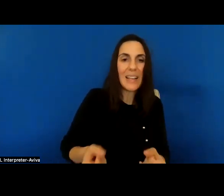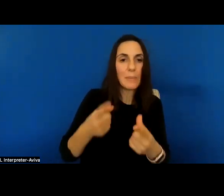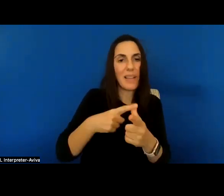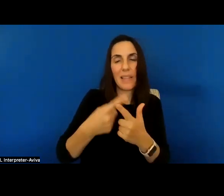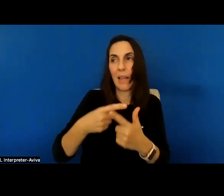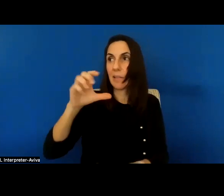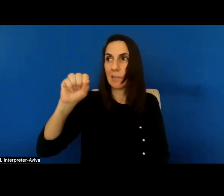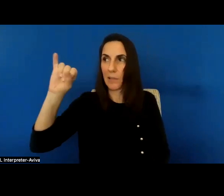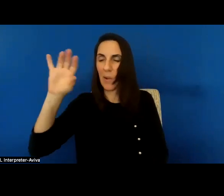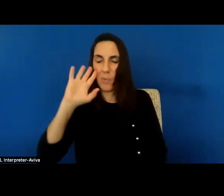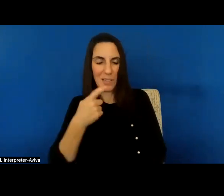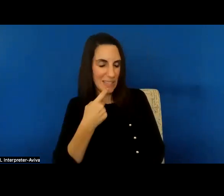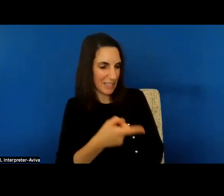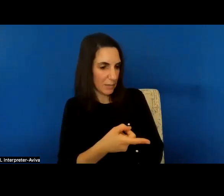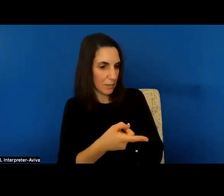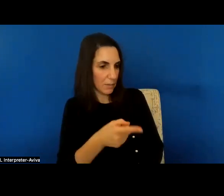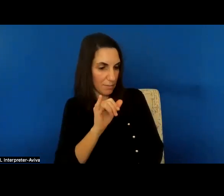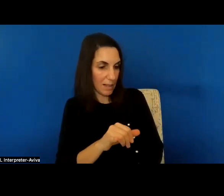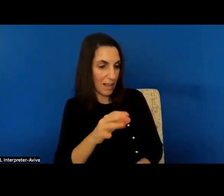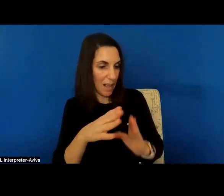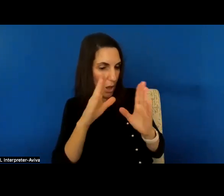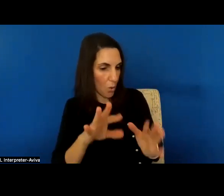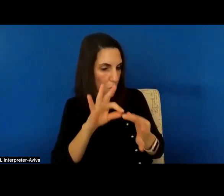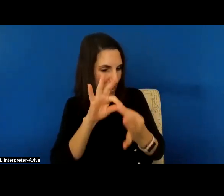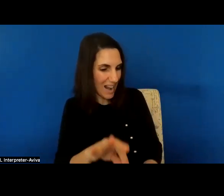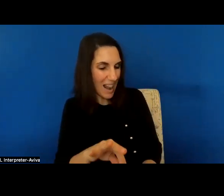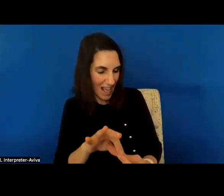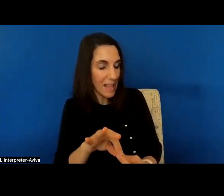11:33:00 Say, well, that's a housing relating space, although qualified.